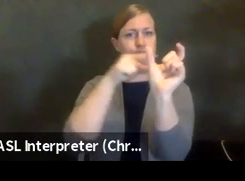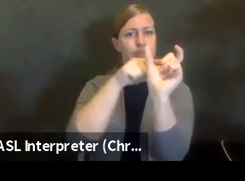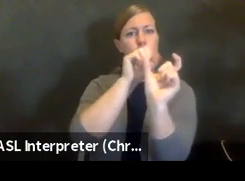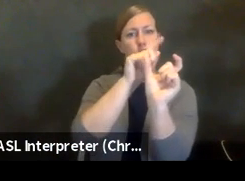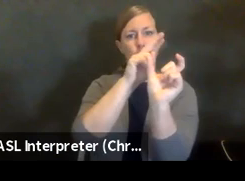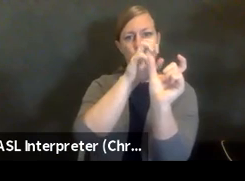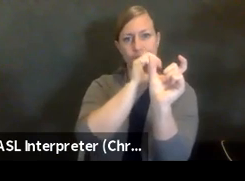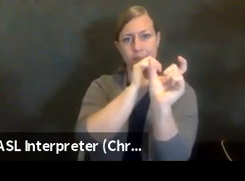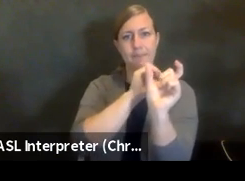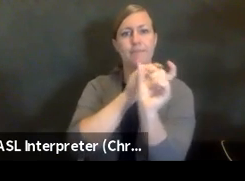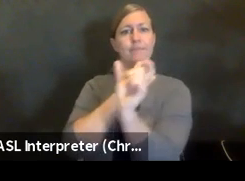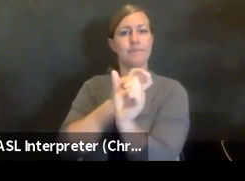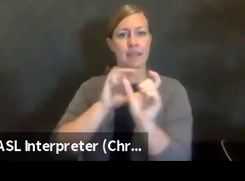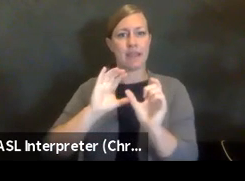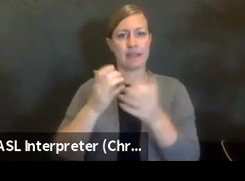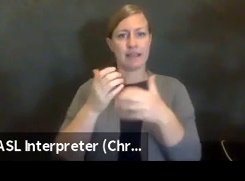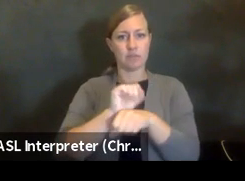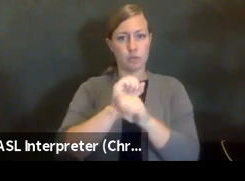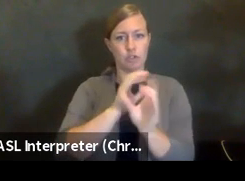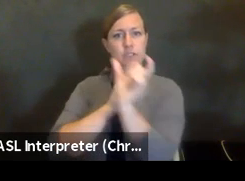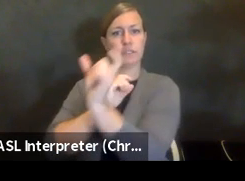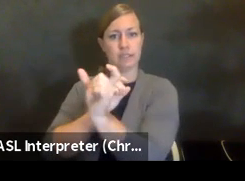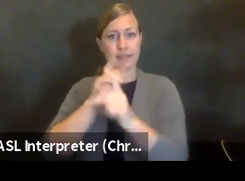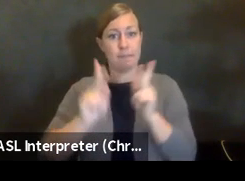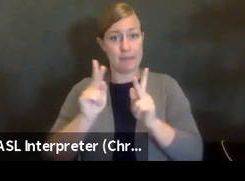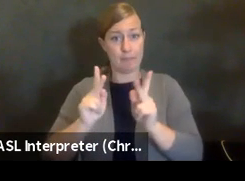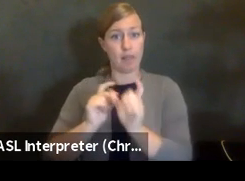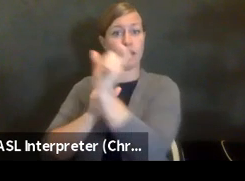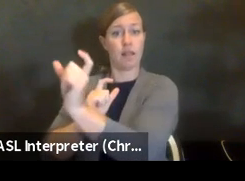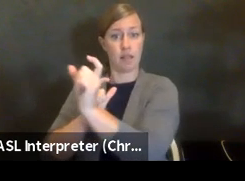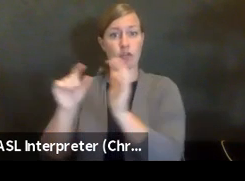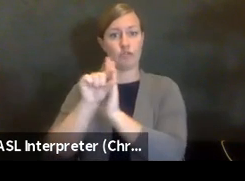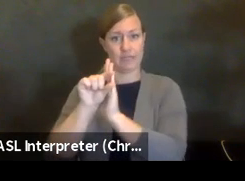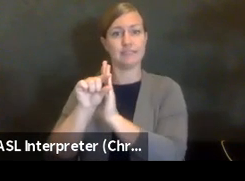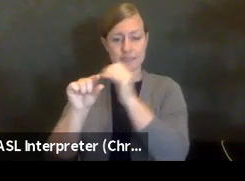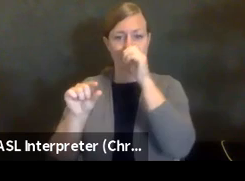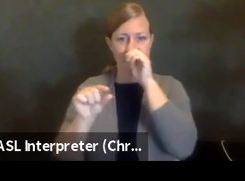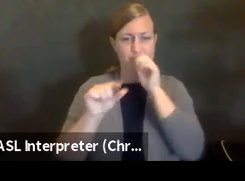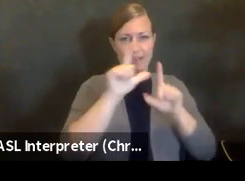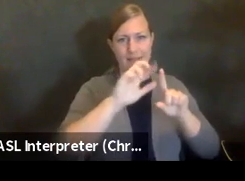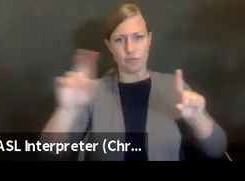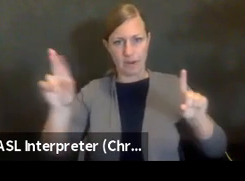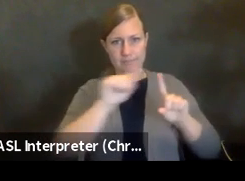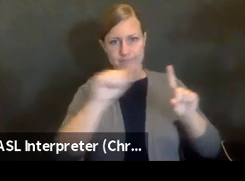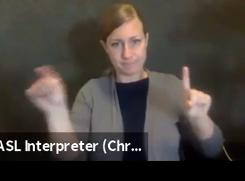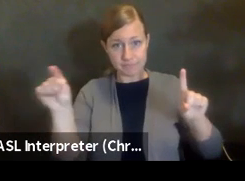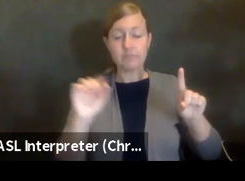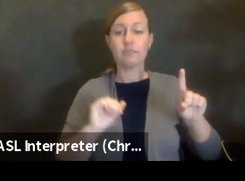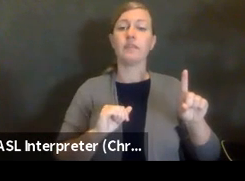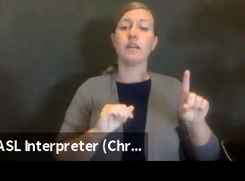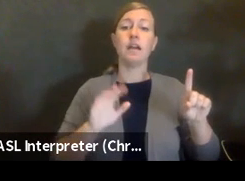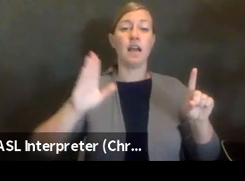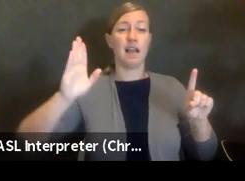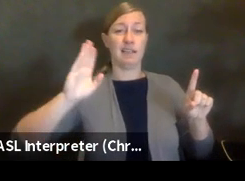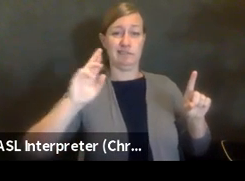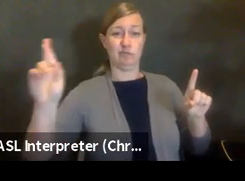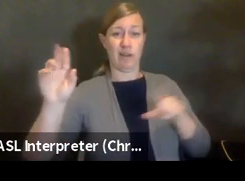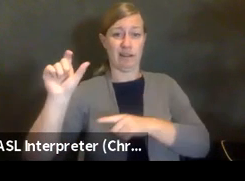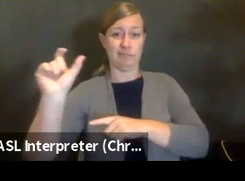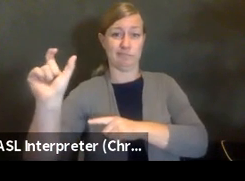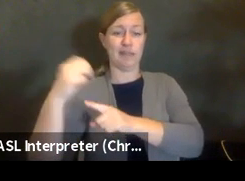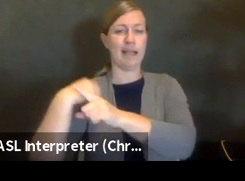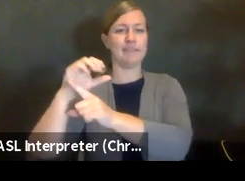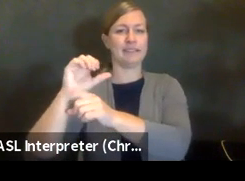Katherine Livick - ESD 112: The classwork, the people, and the grades from left to right across the top and the settings gear over here at the top right.